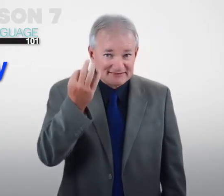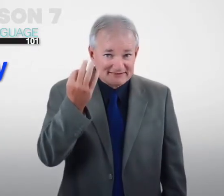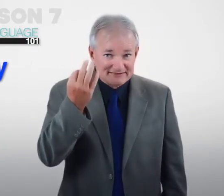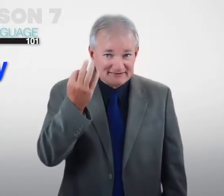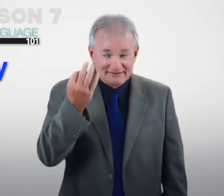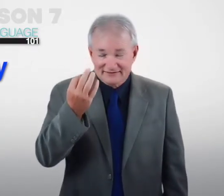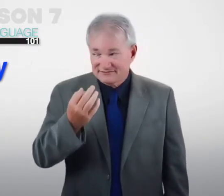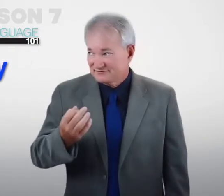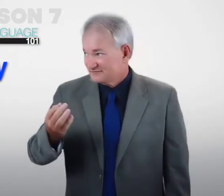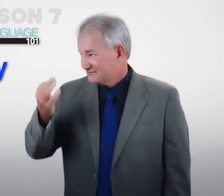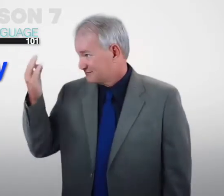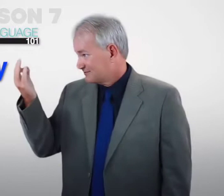Friday.